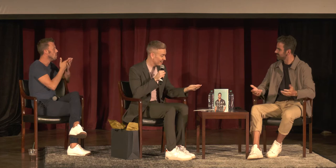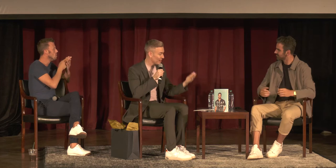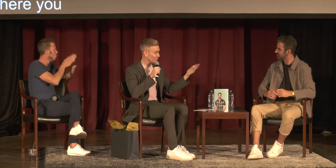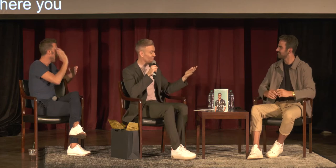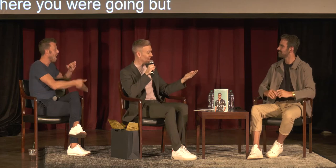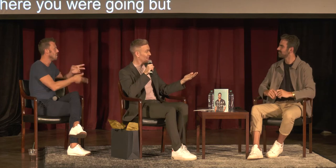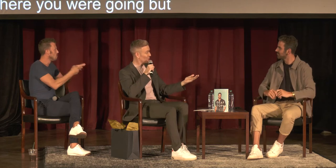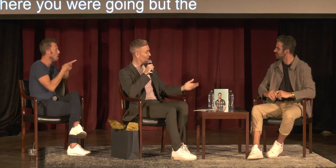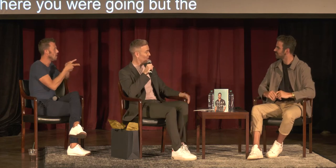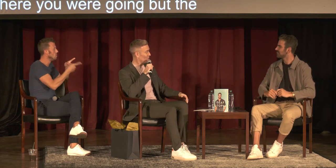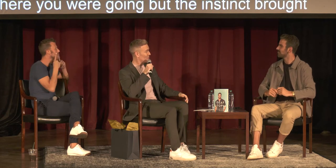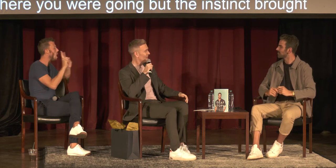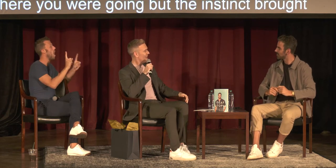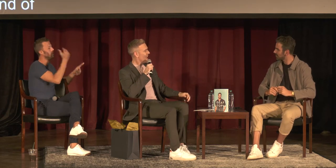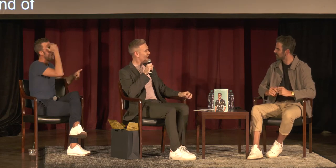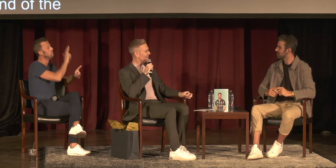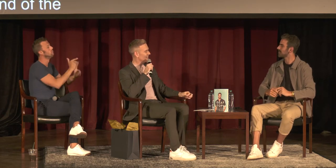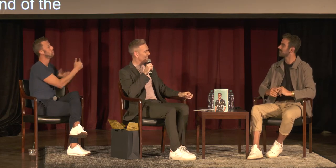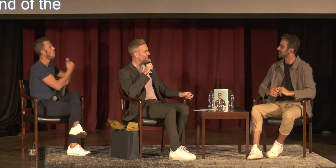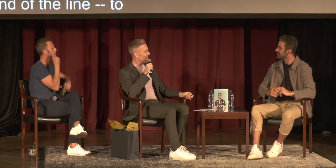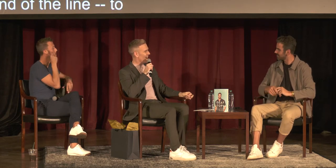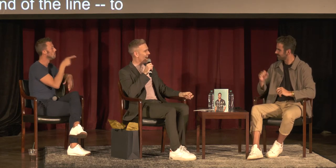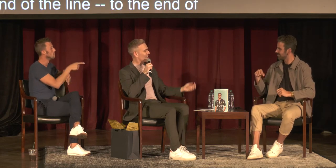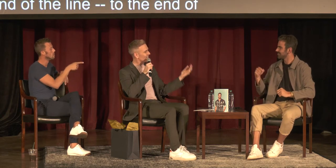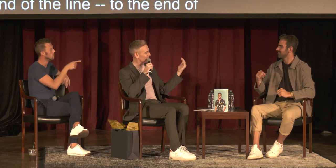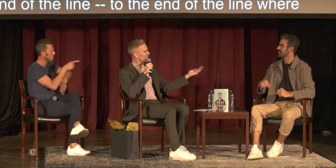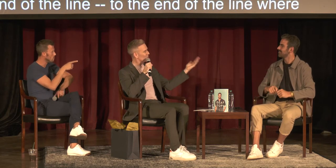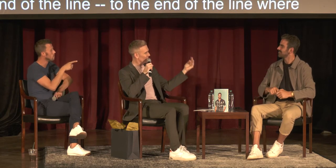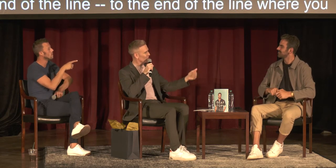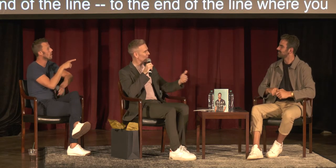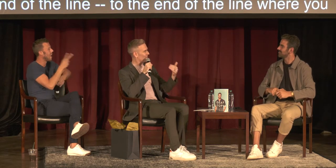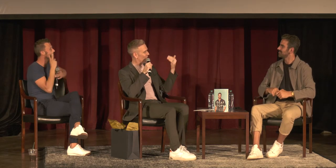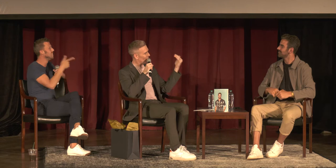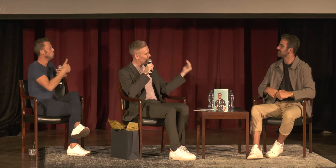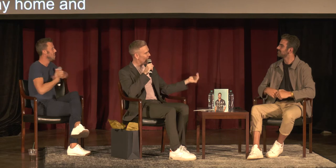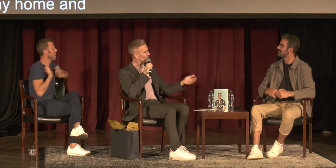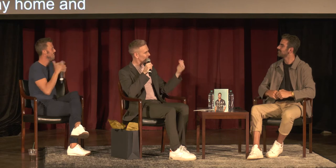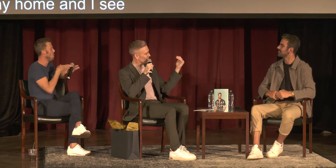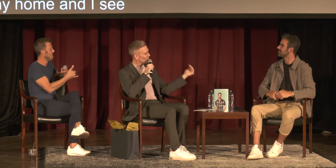of the line where you finally got your way home. And I see you living your life that way now still.